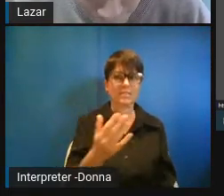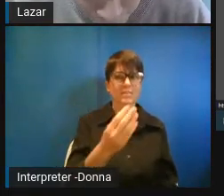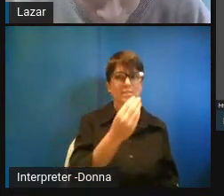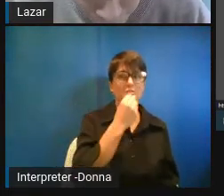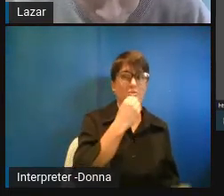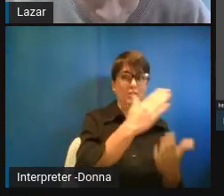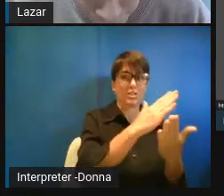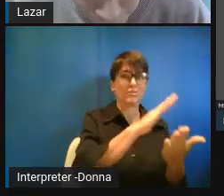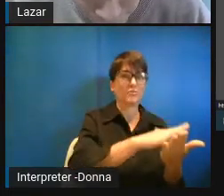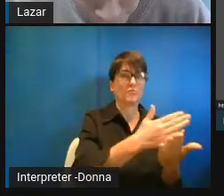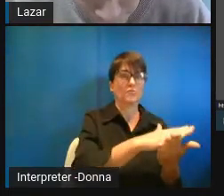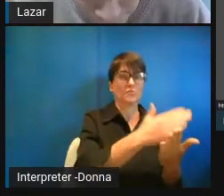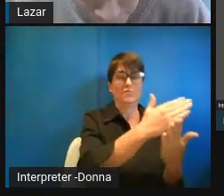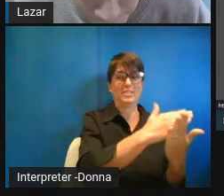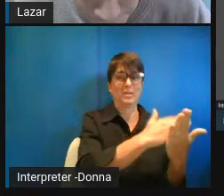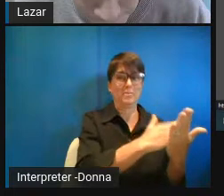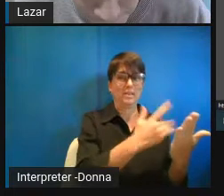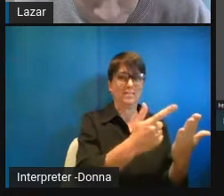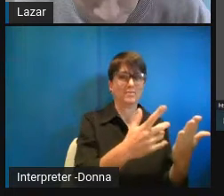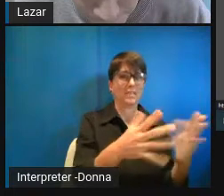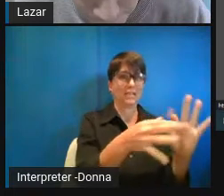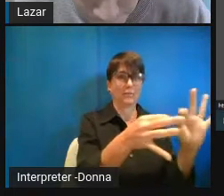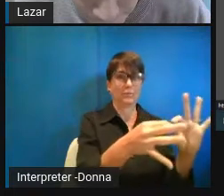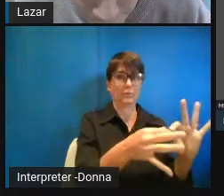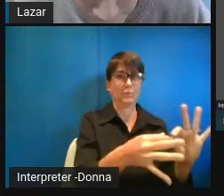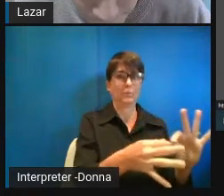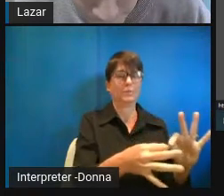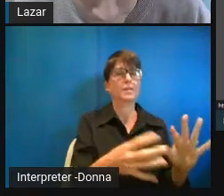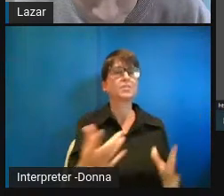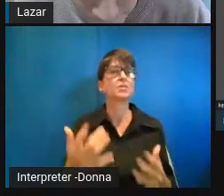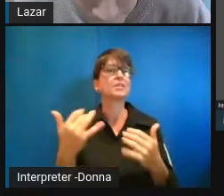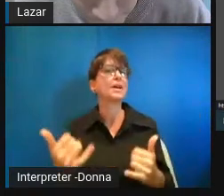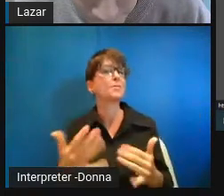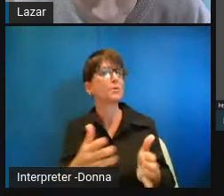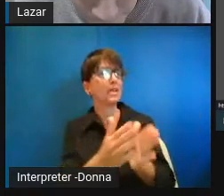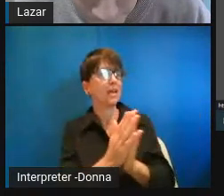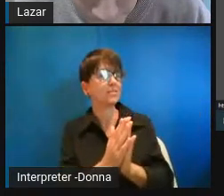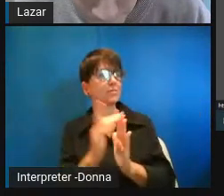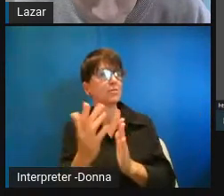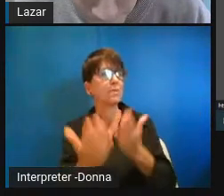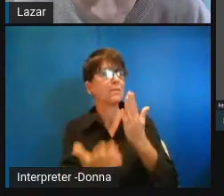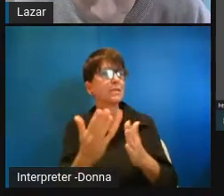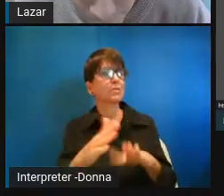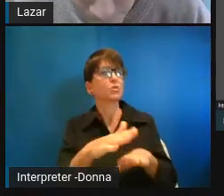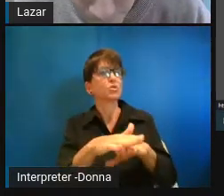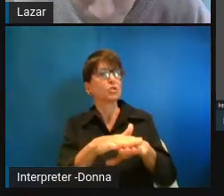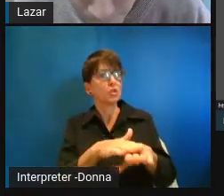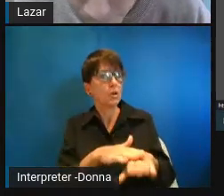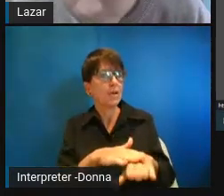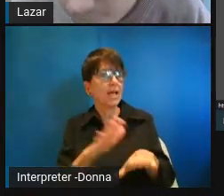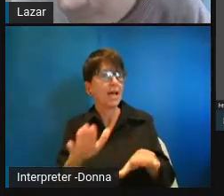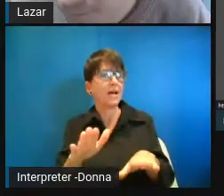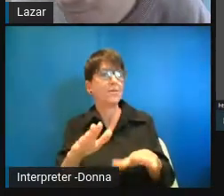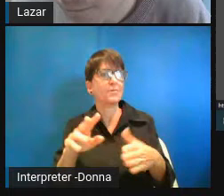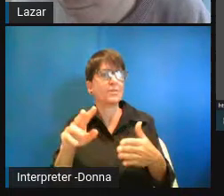to maybe slow the screen reader down now that we've demonstrated